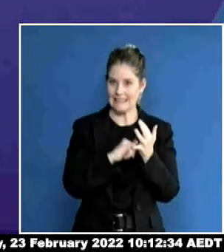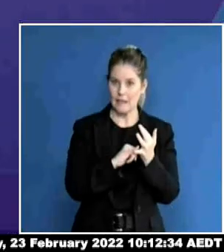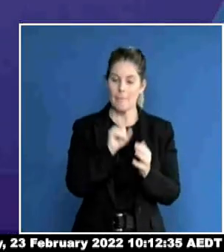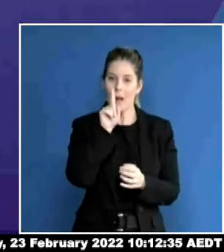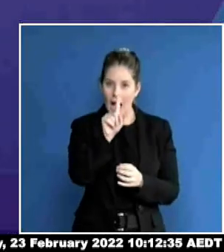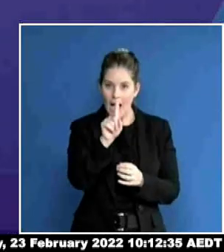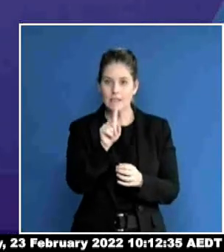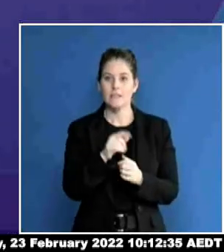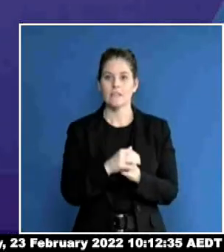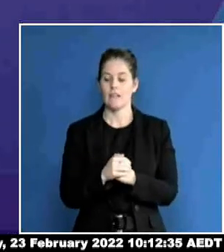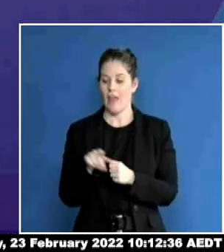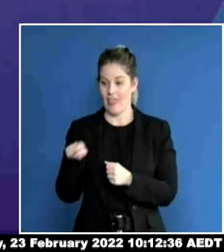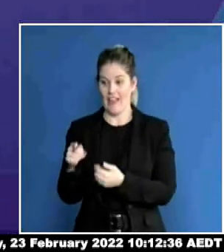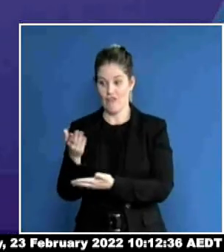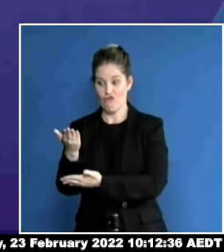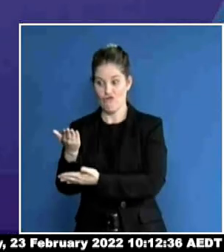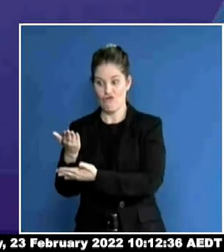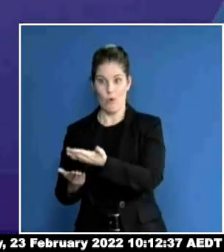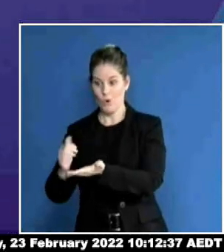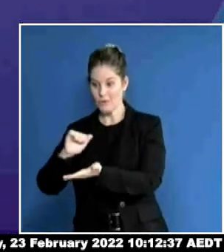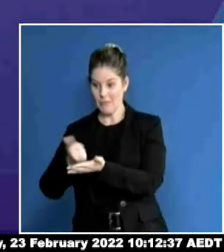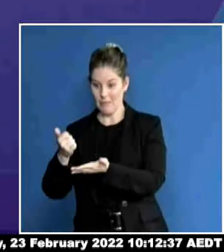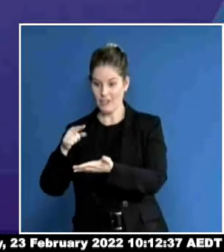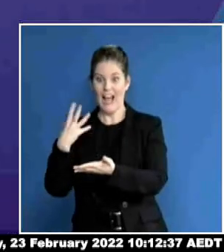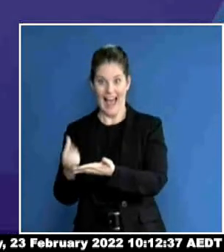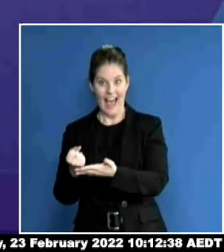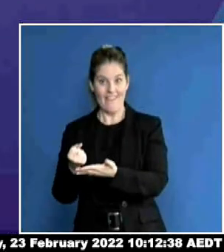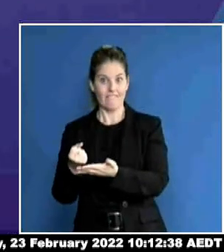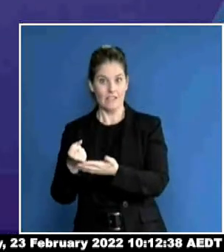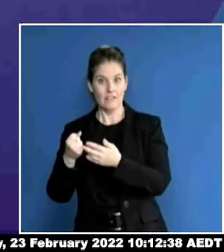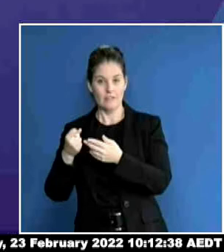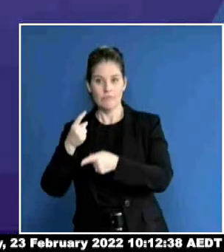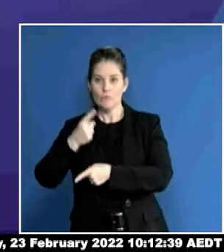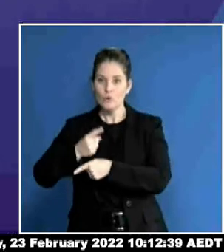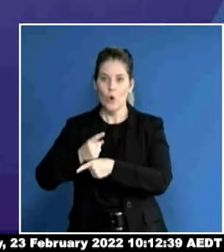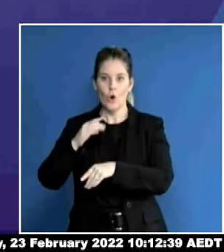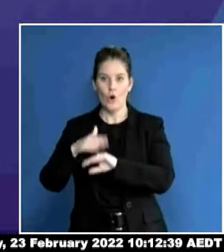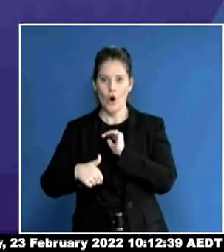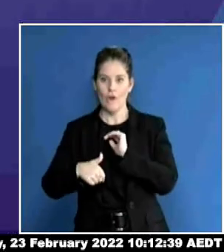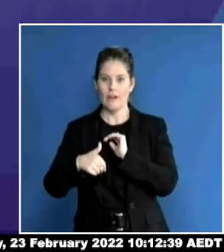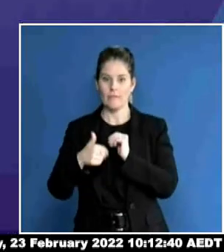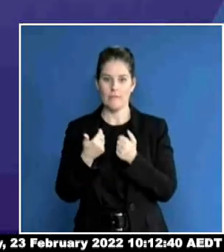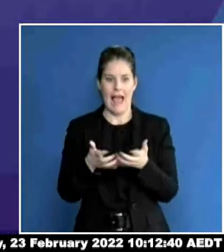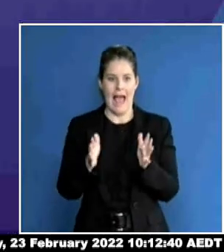relationship between eligibility criteria for the pension and the operation of the DES